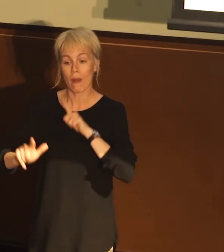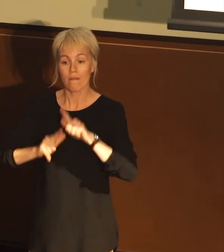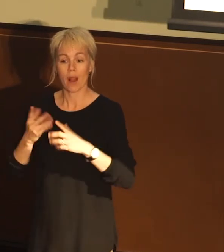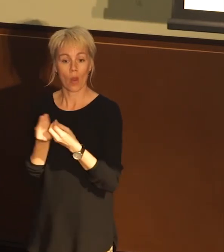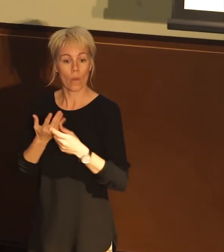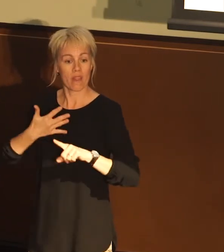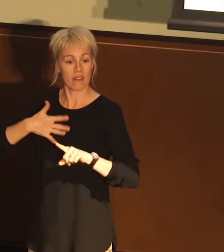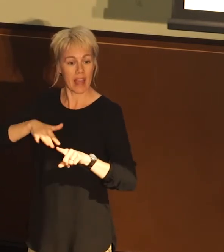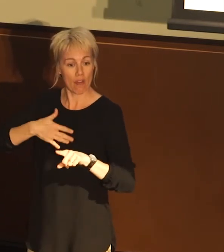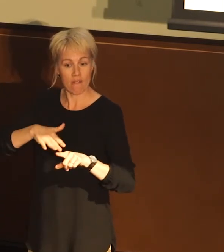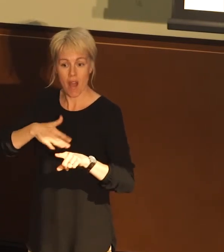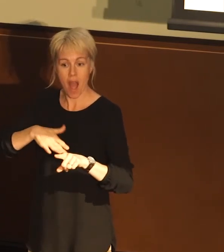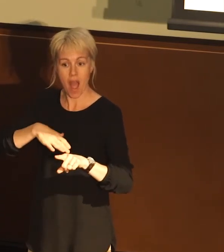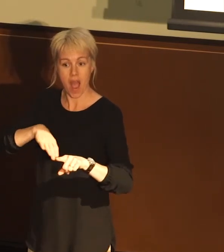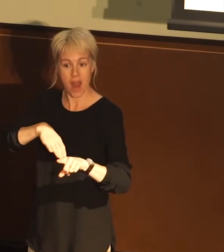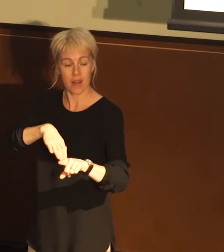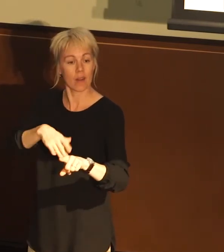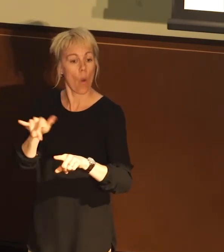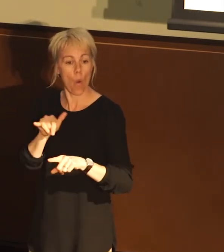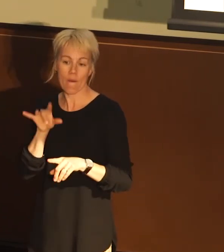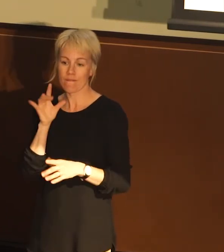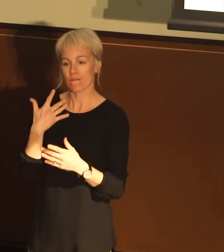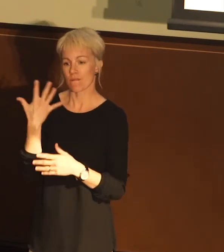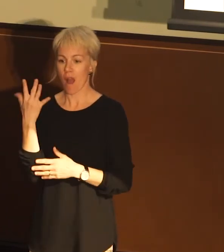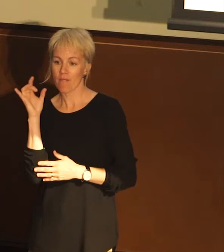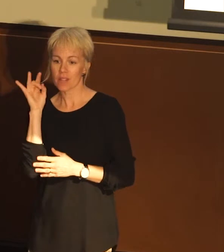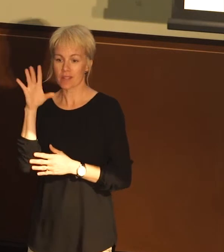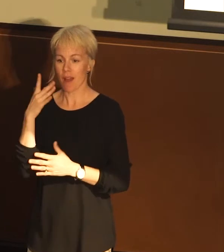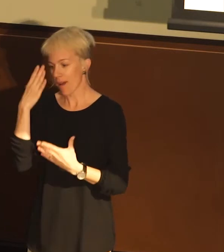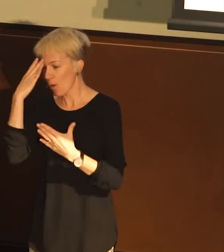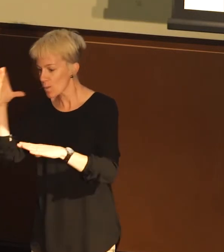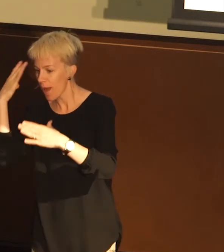However they wanna do it, however they wanna travel around. Again, just organise ahead.